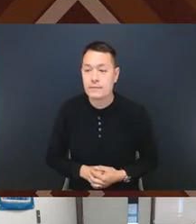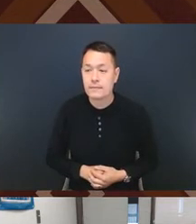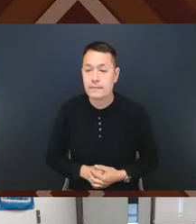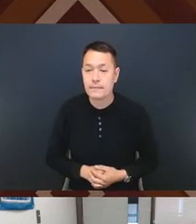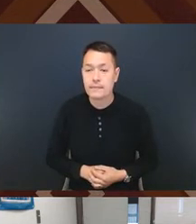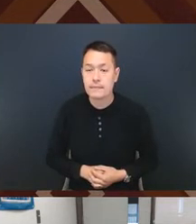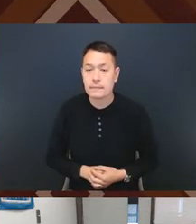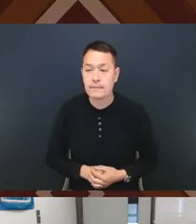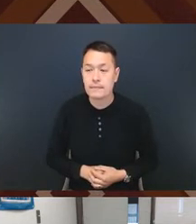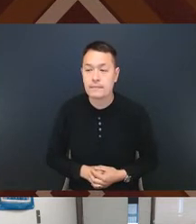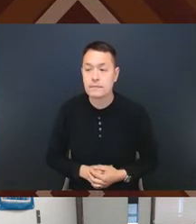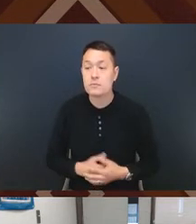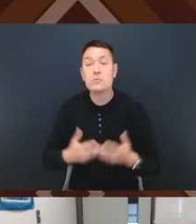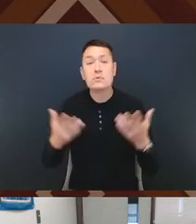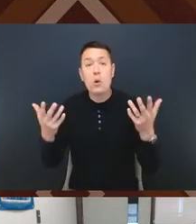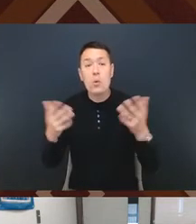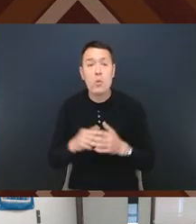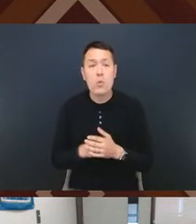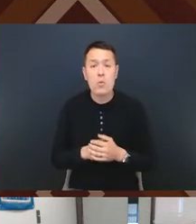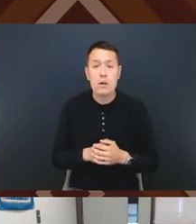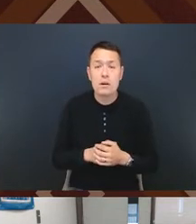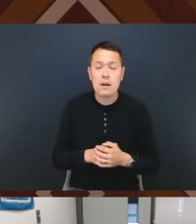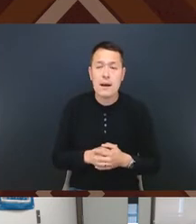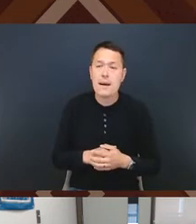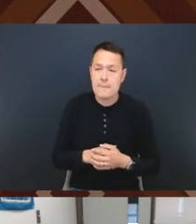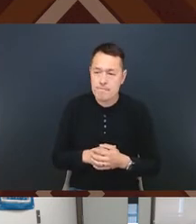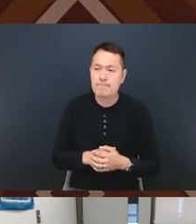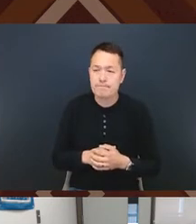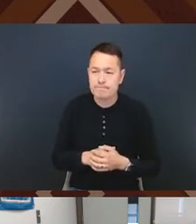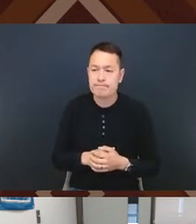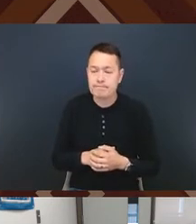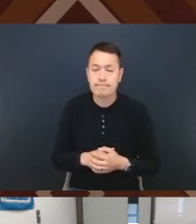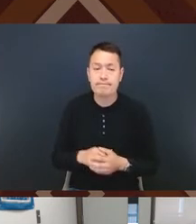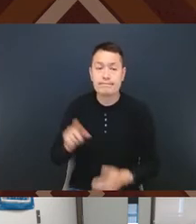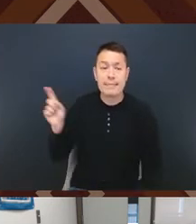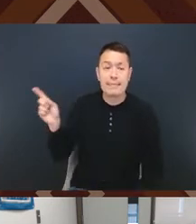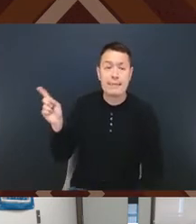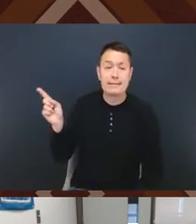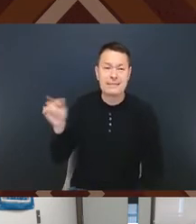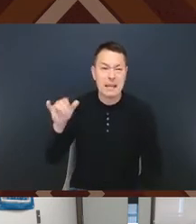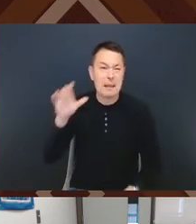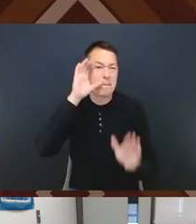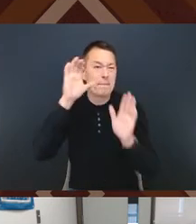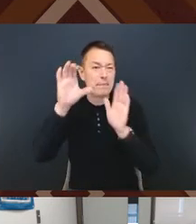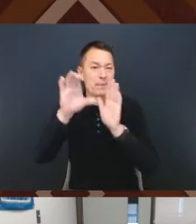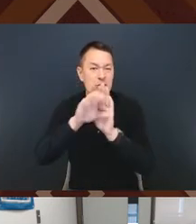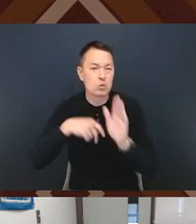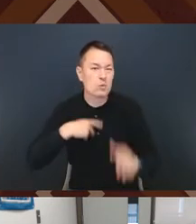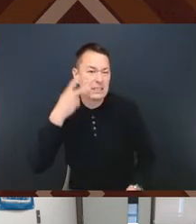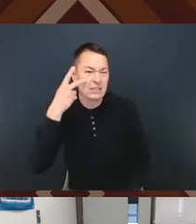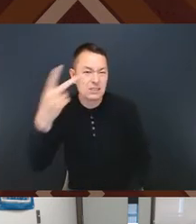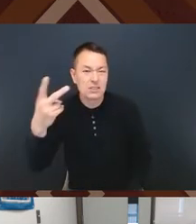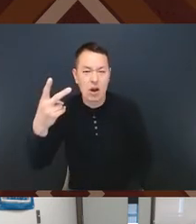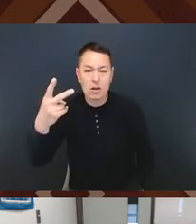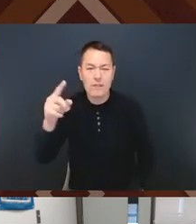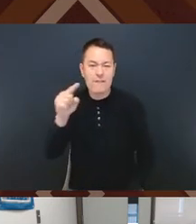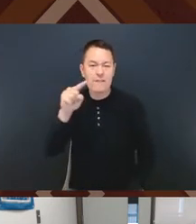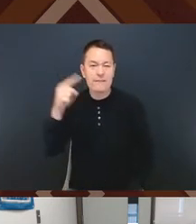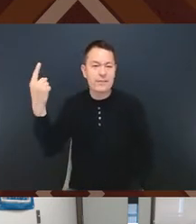so yes. So this was this was a picture that we saw right from the from the opening slide